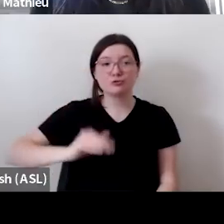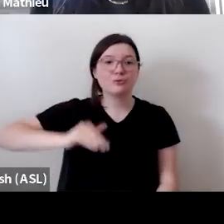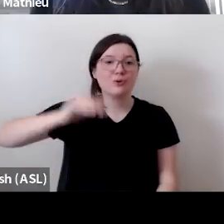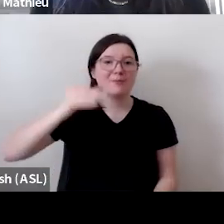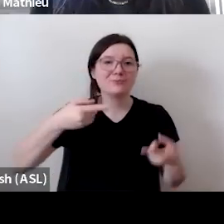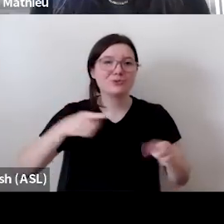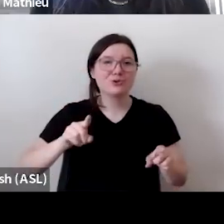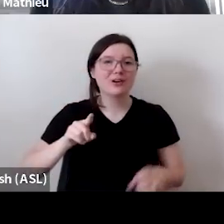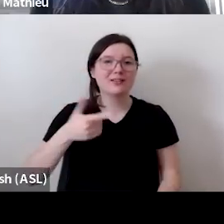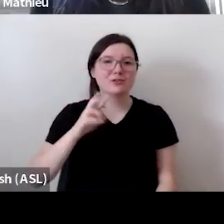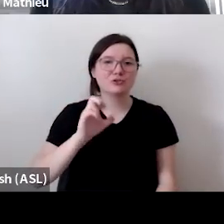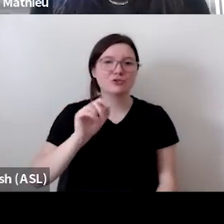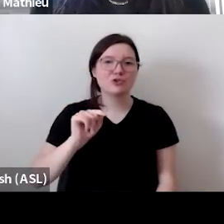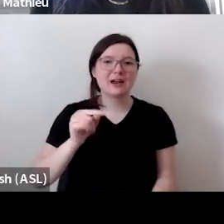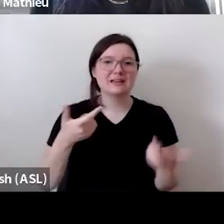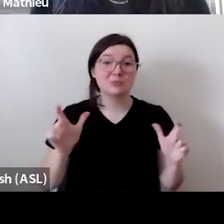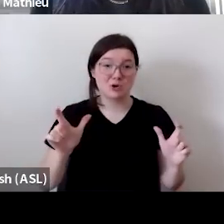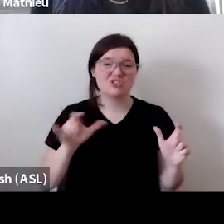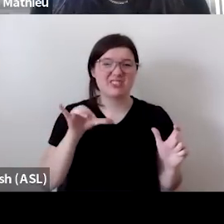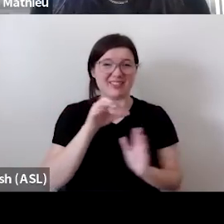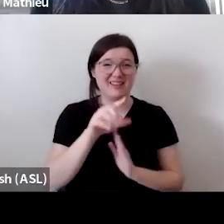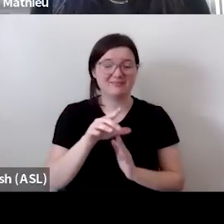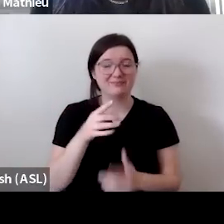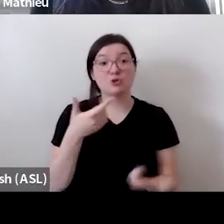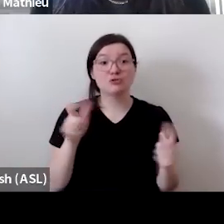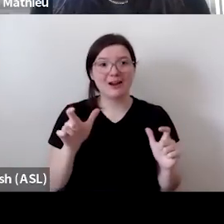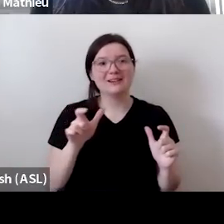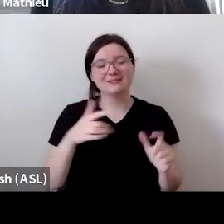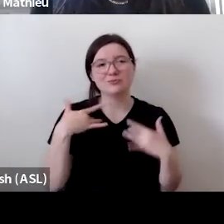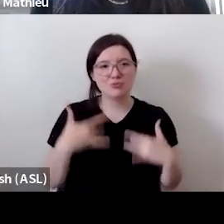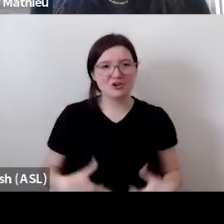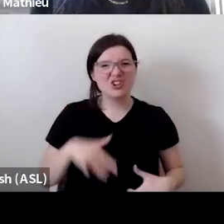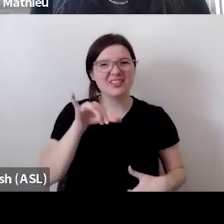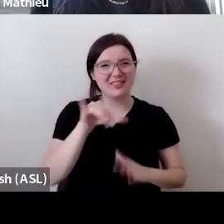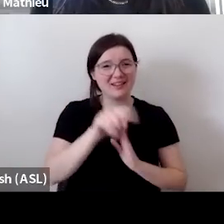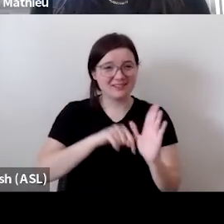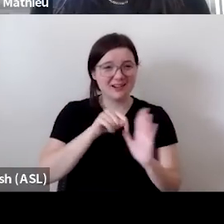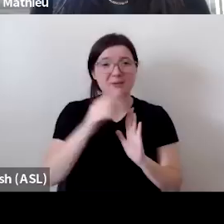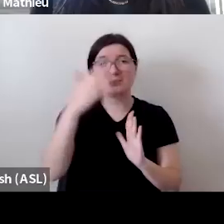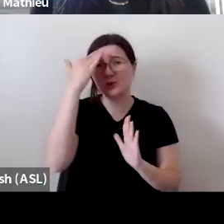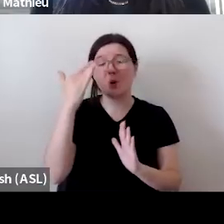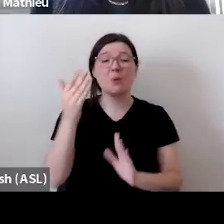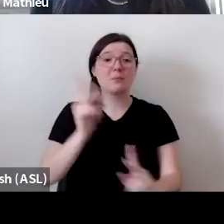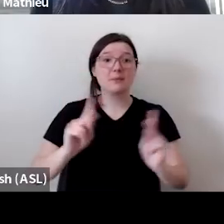where you use every single piece of clothing until it disintegrates when